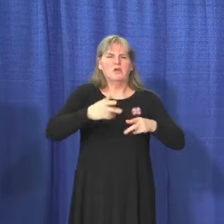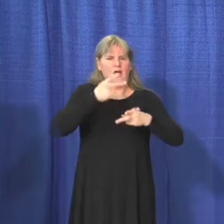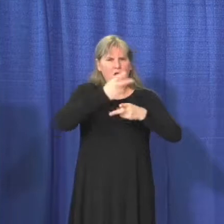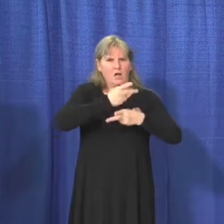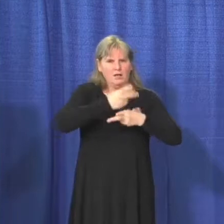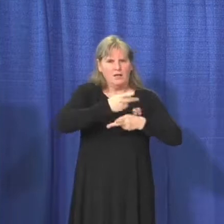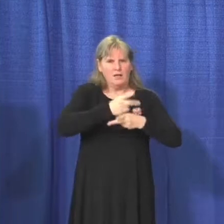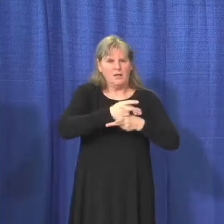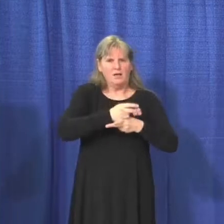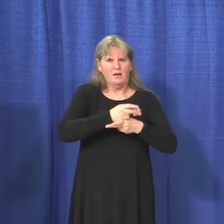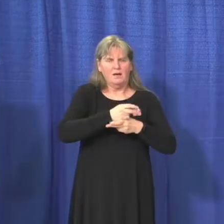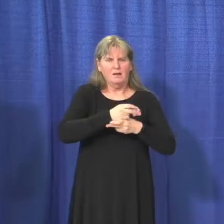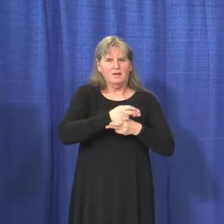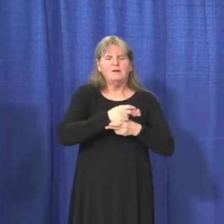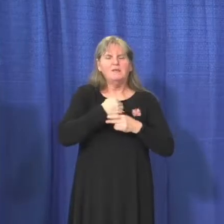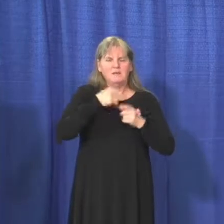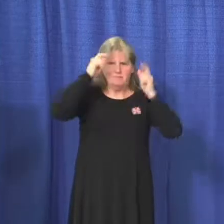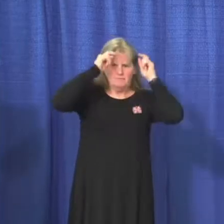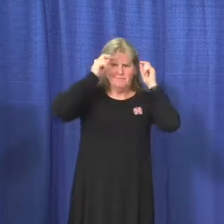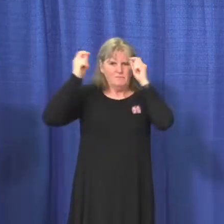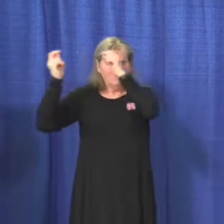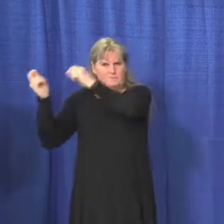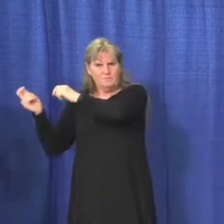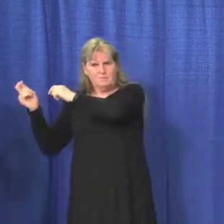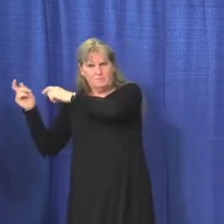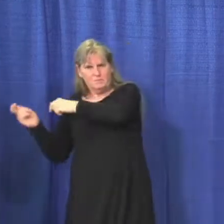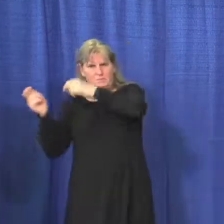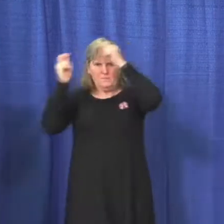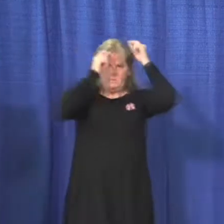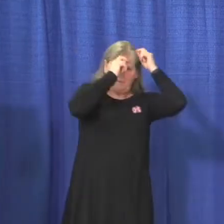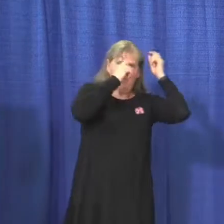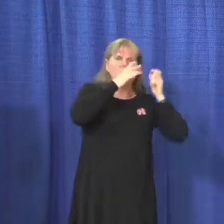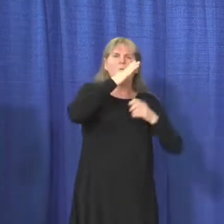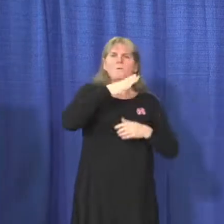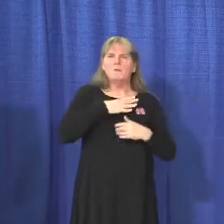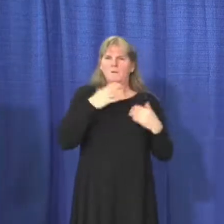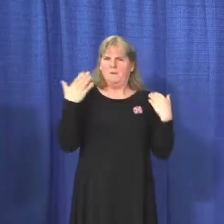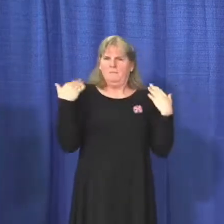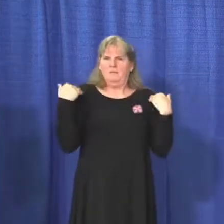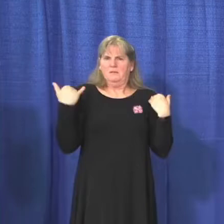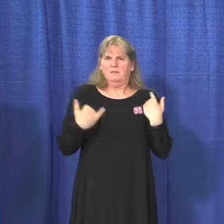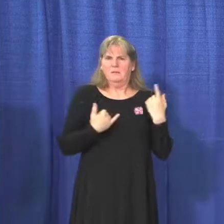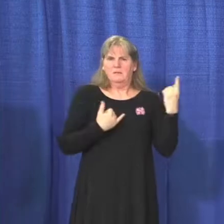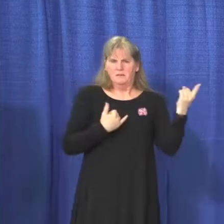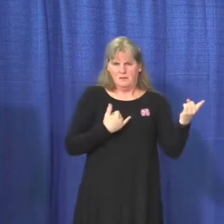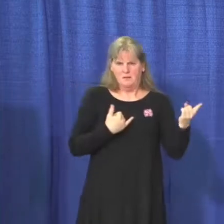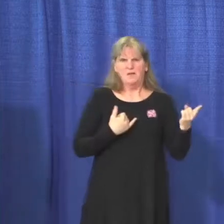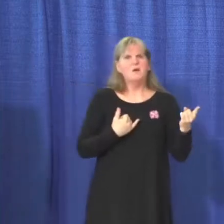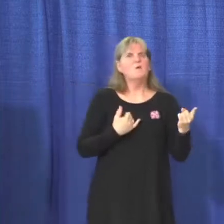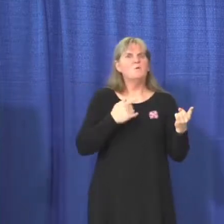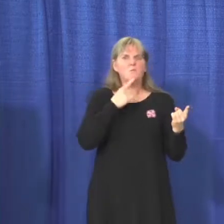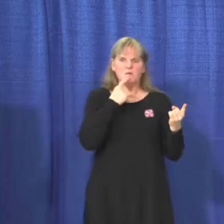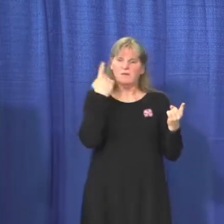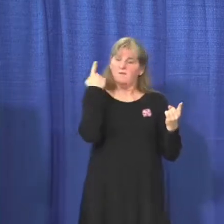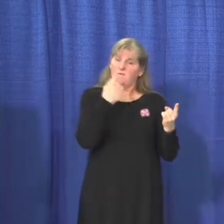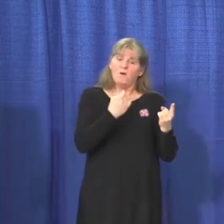director had on for a minute, in order to have real economic recovery we need to have